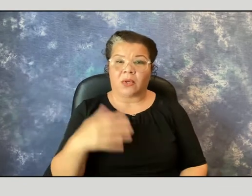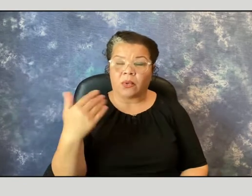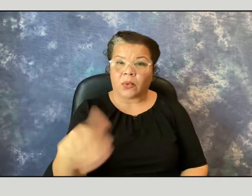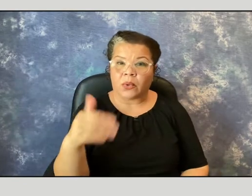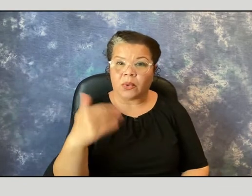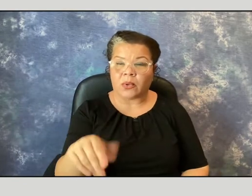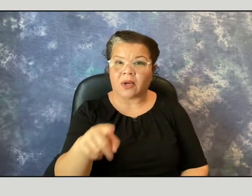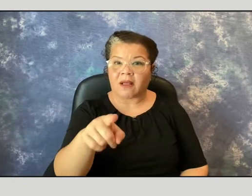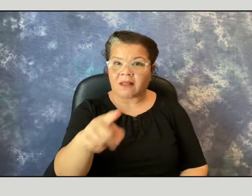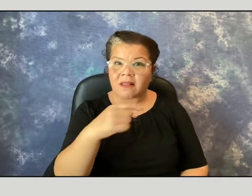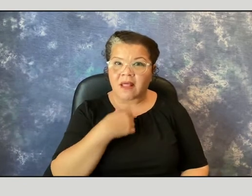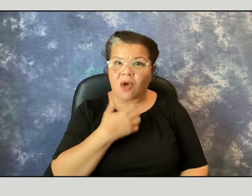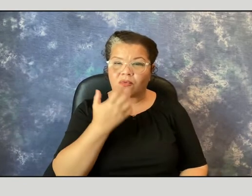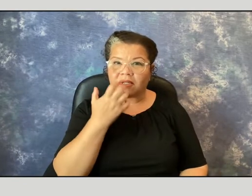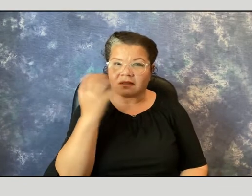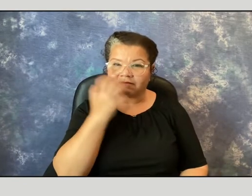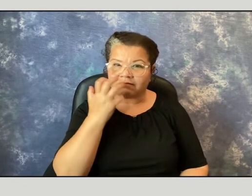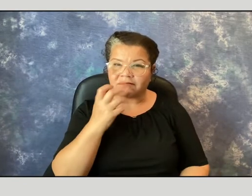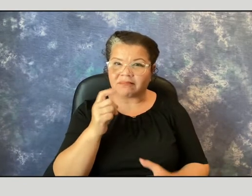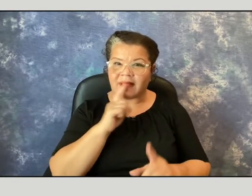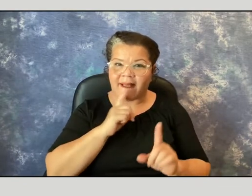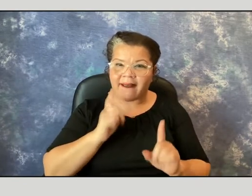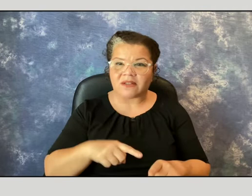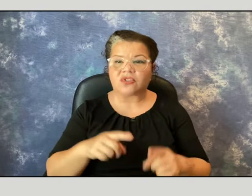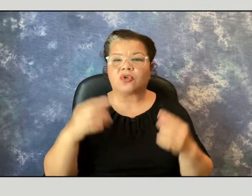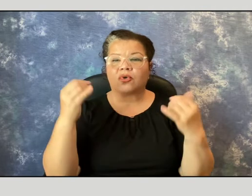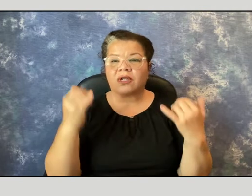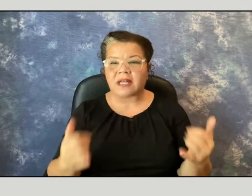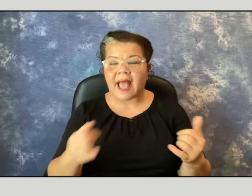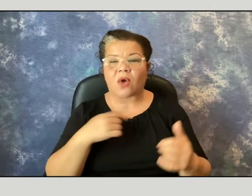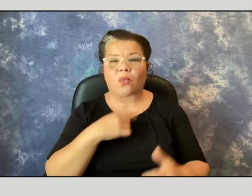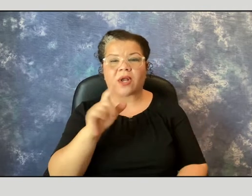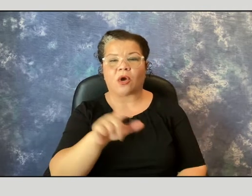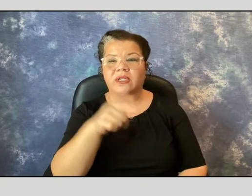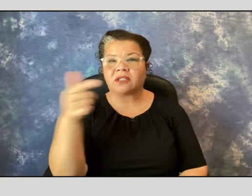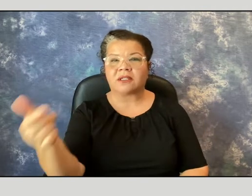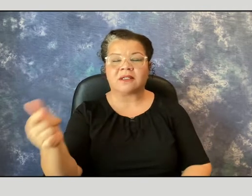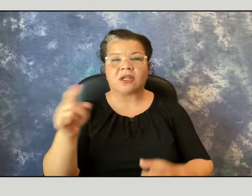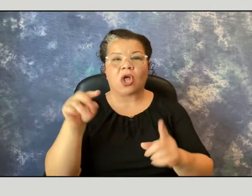We're now gonna have a treat and turn to looking at some of Daniel's work